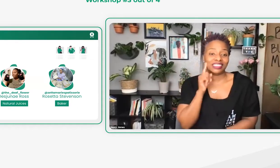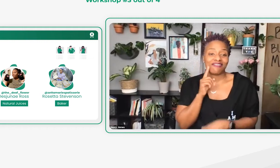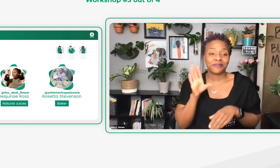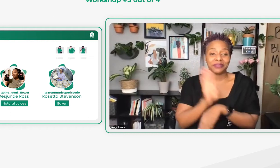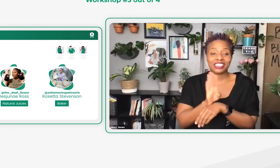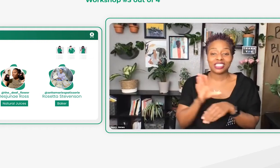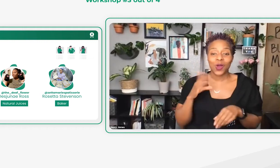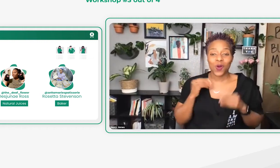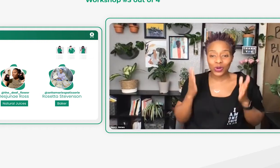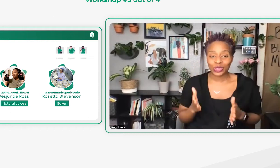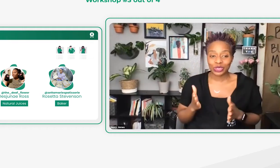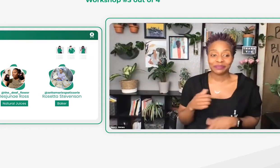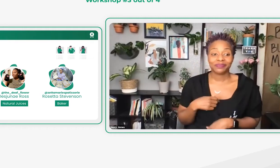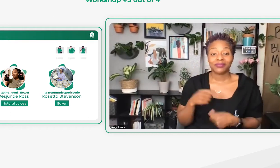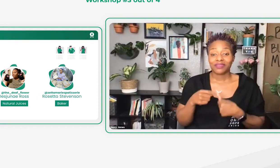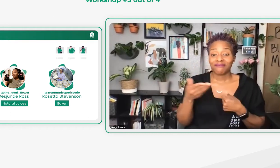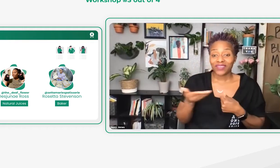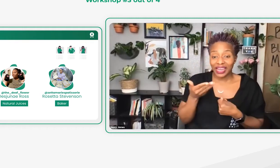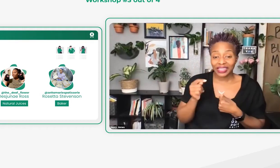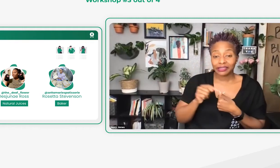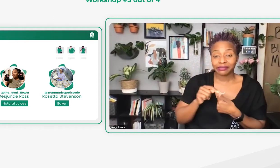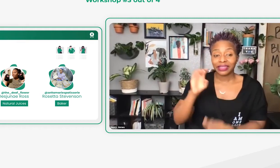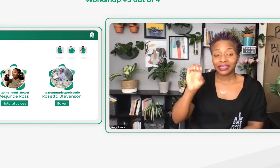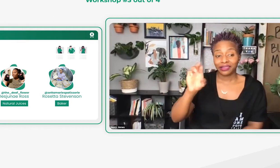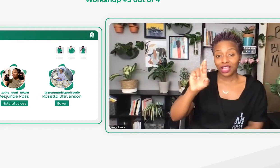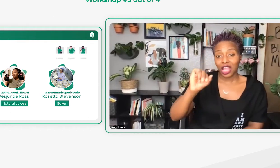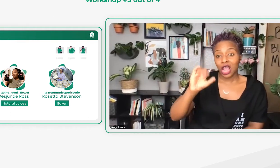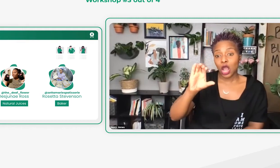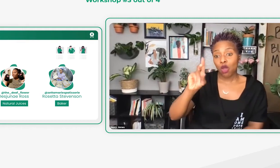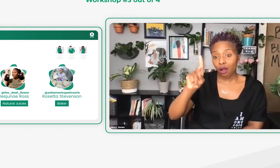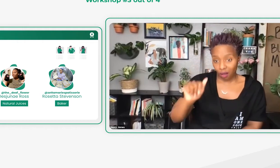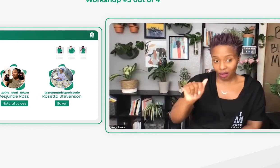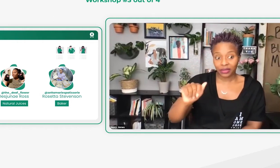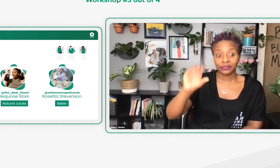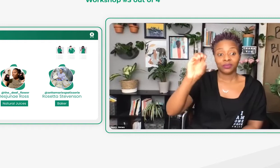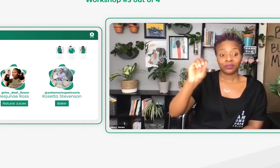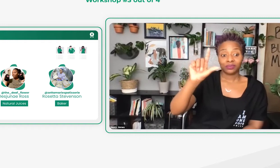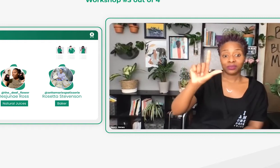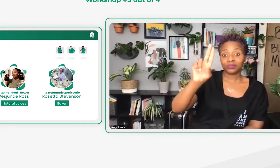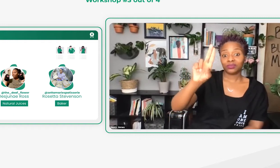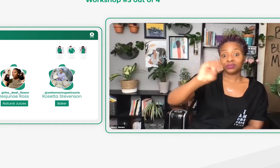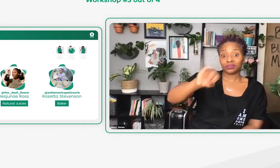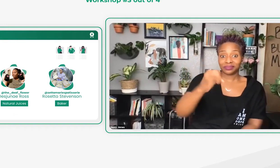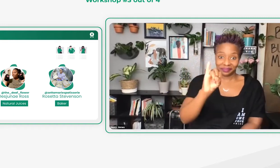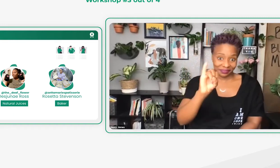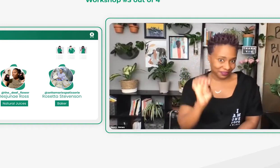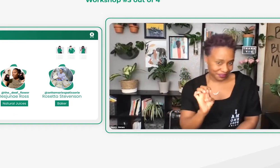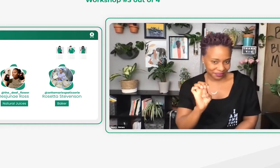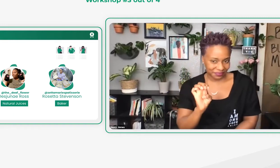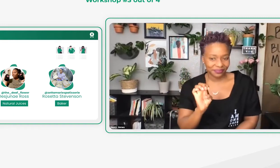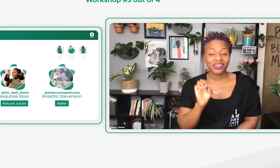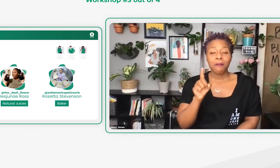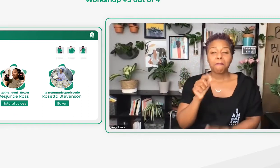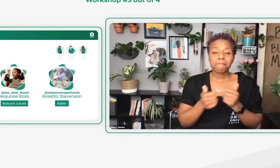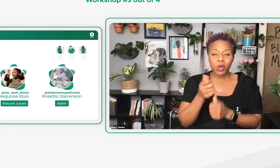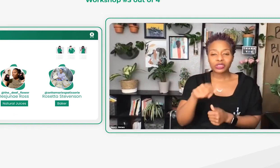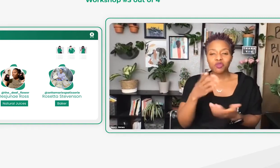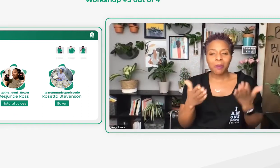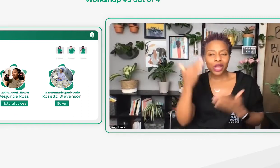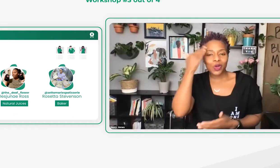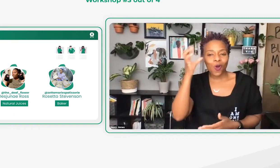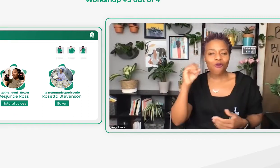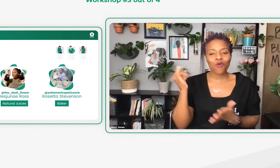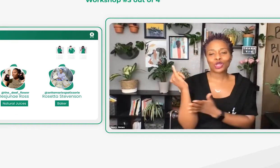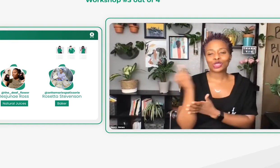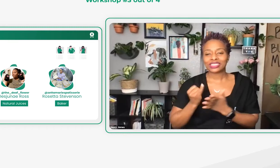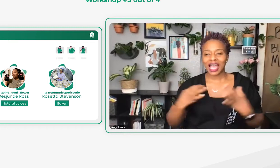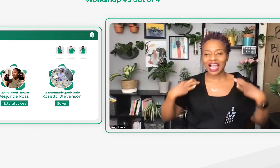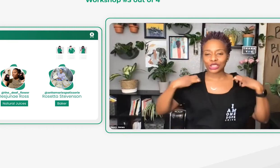These are three awesome deaf business owners. The first one Ericka Olujeie and most of, you know,